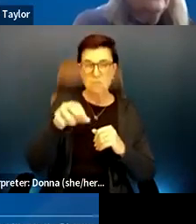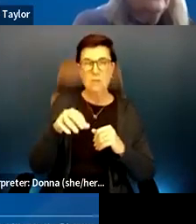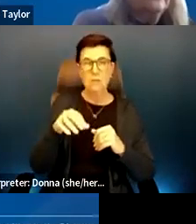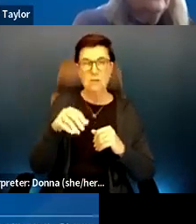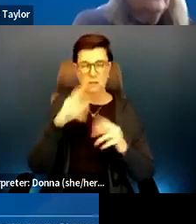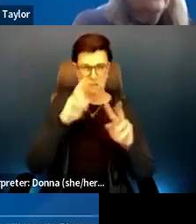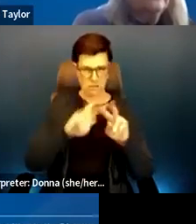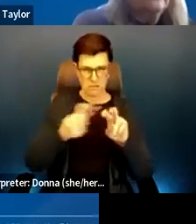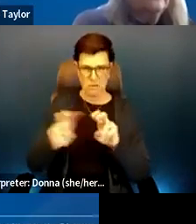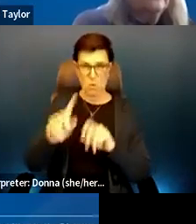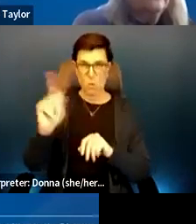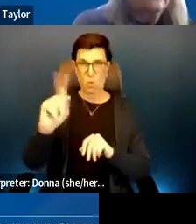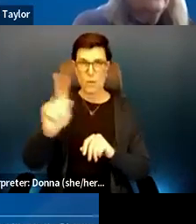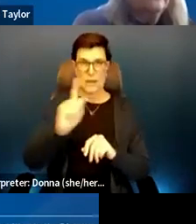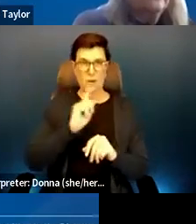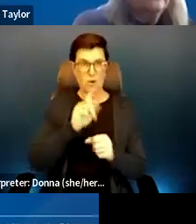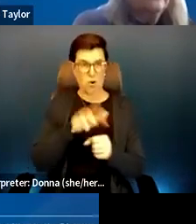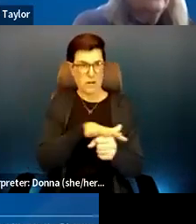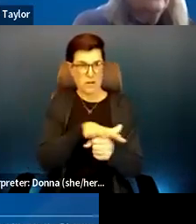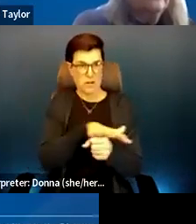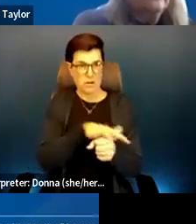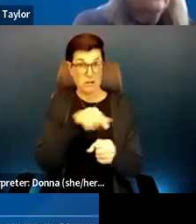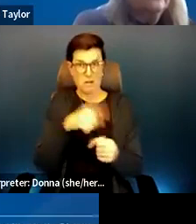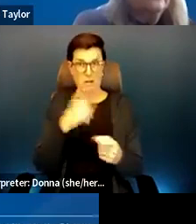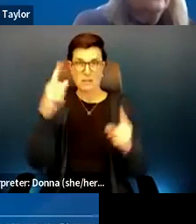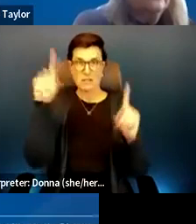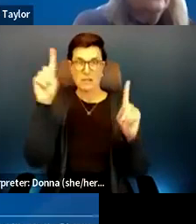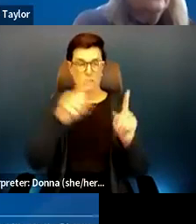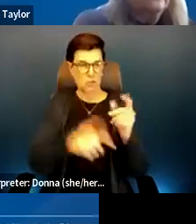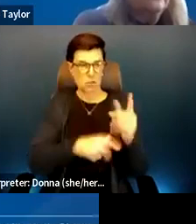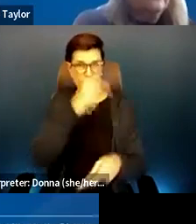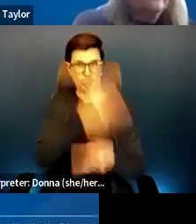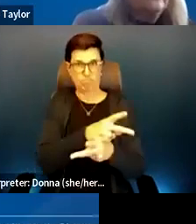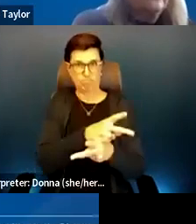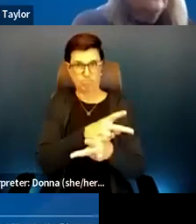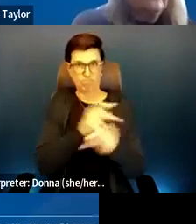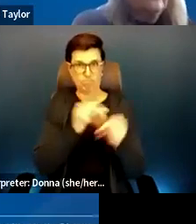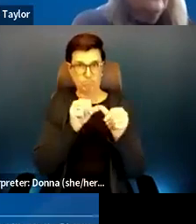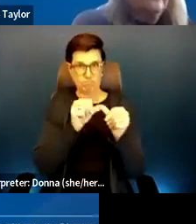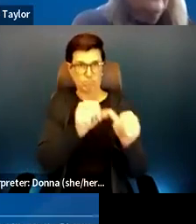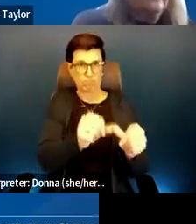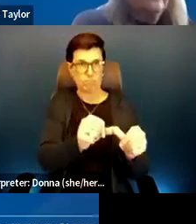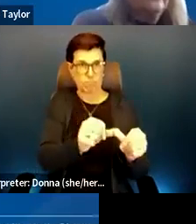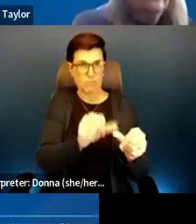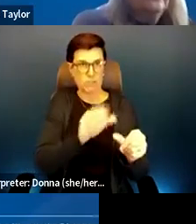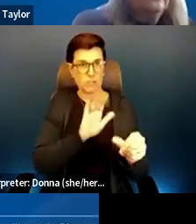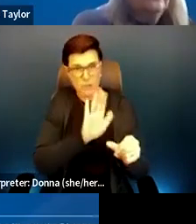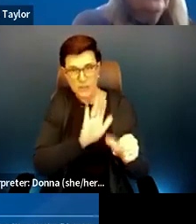successful in actually making sure that the communities are reflected in the workforce moving forward.